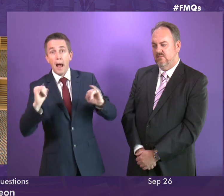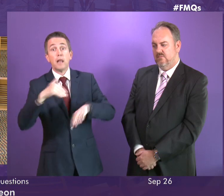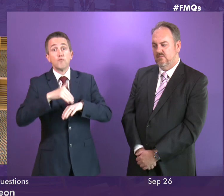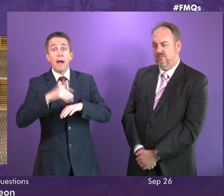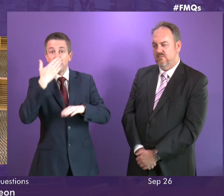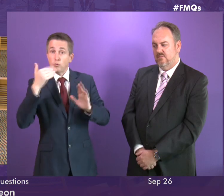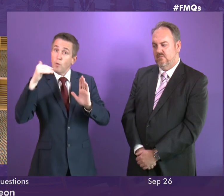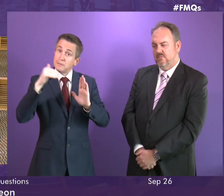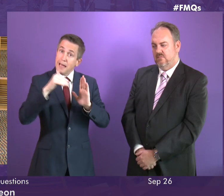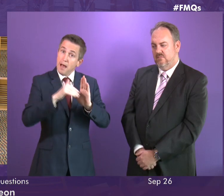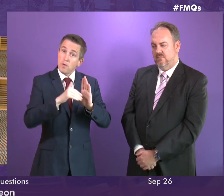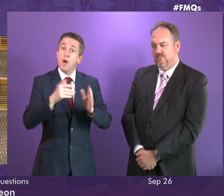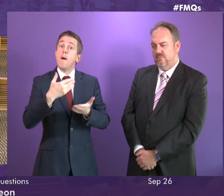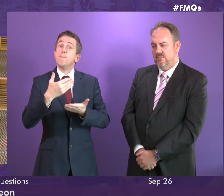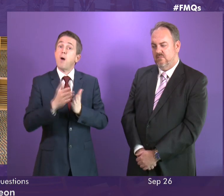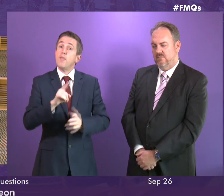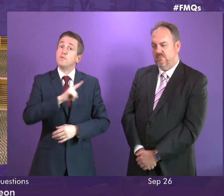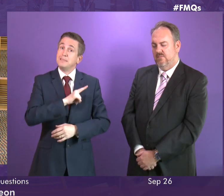downward. Part of the reason for that—although not the whole reason—is that, unlike the